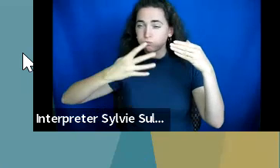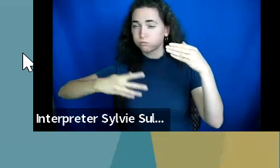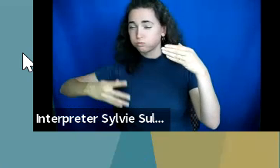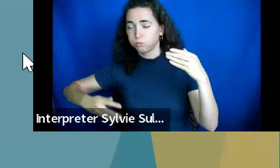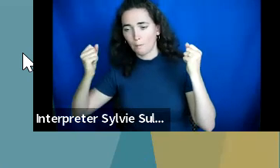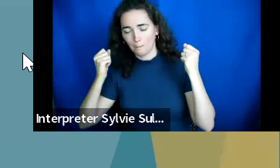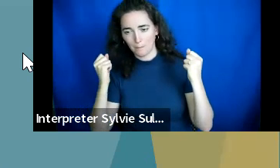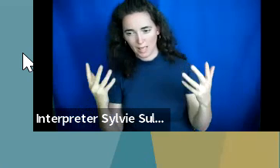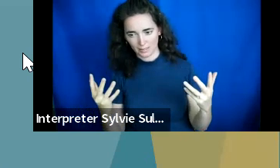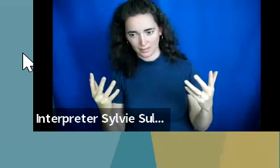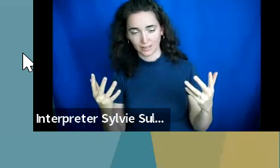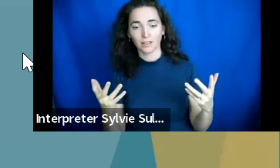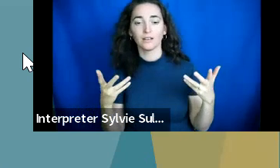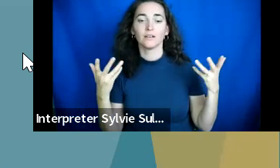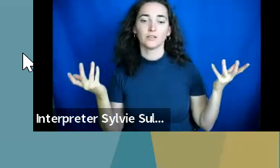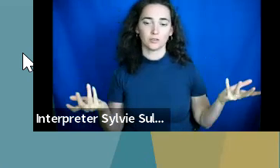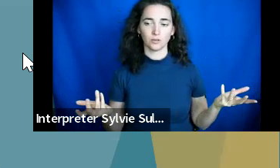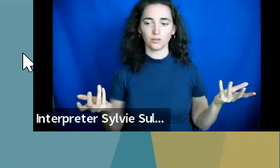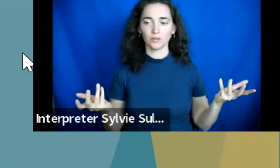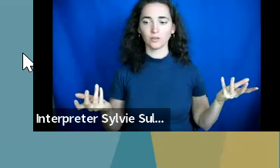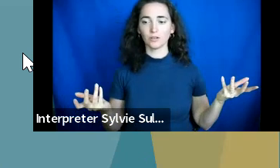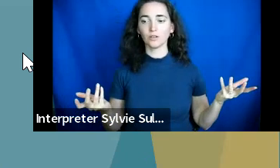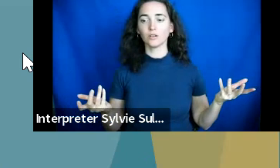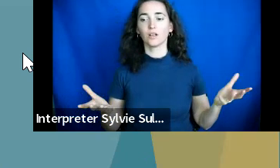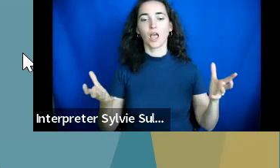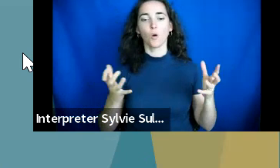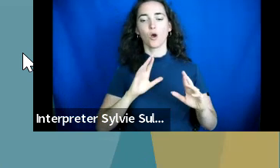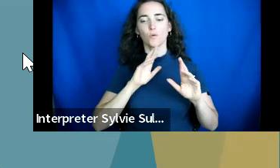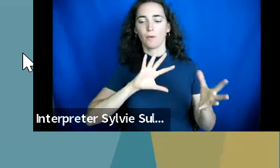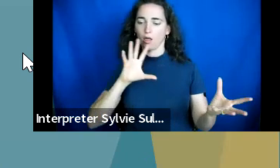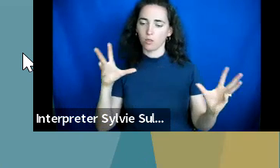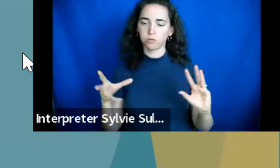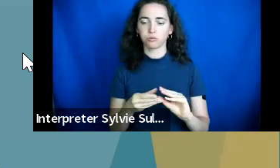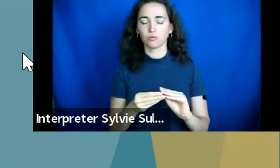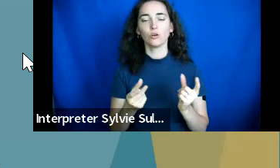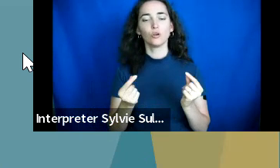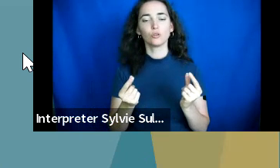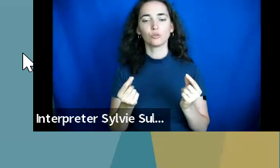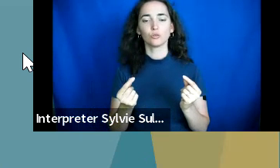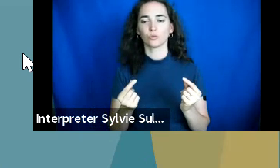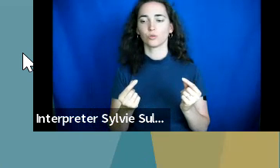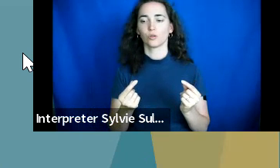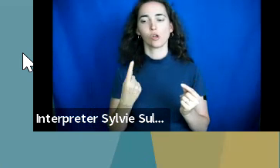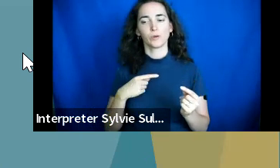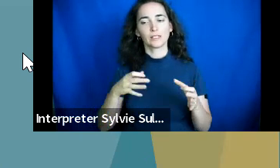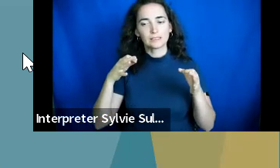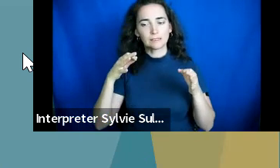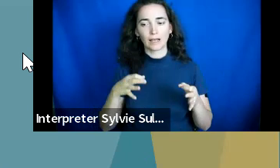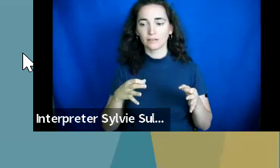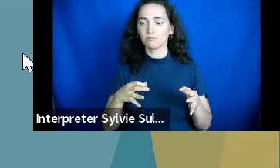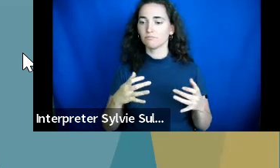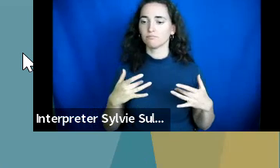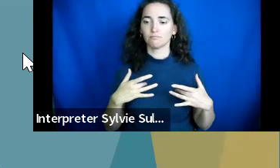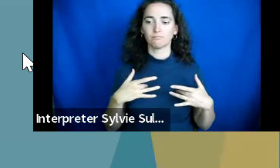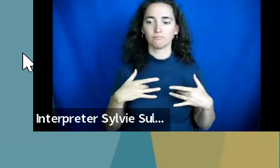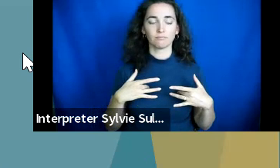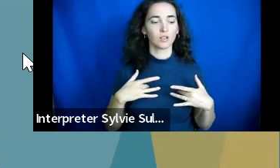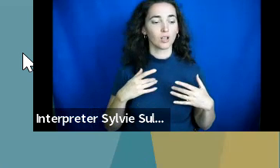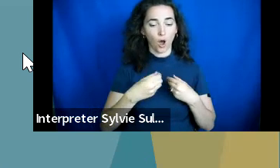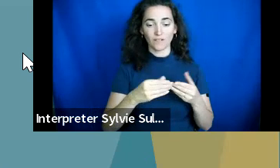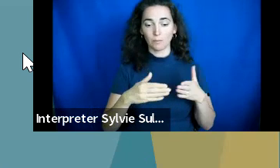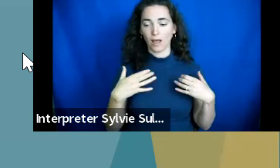And so, in order to be able to provide kind of a comprehensive report, we chose to take an approach of basically letting you know what is it figurable within the office of public health?